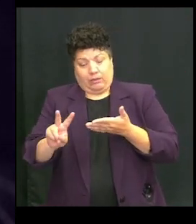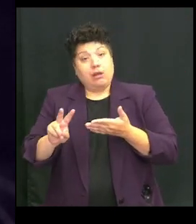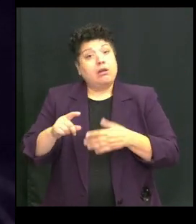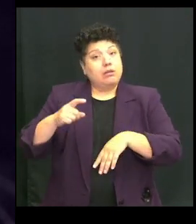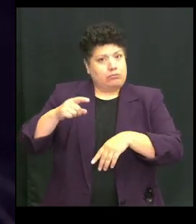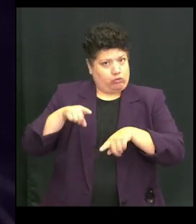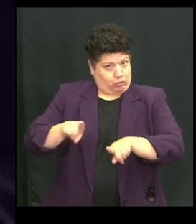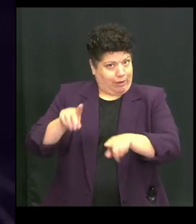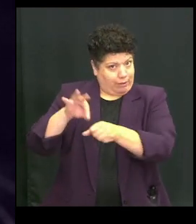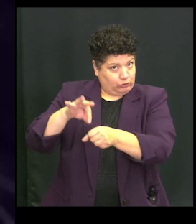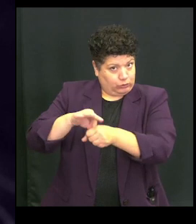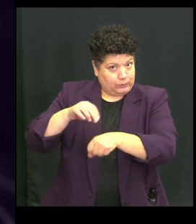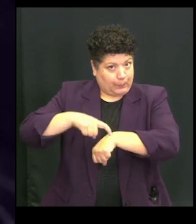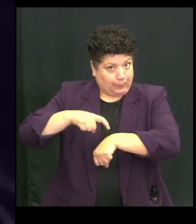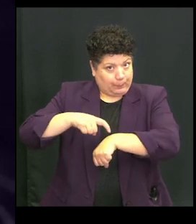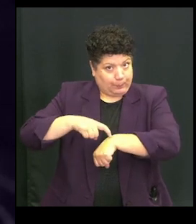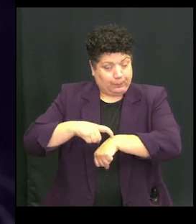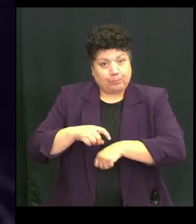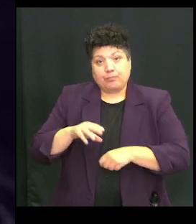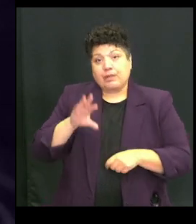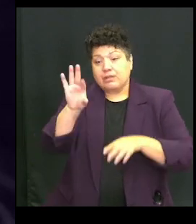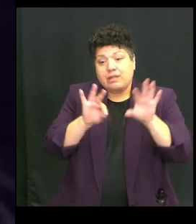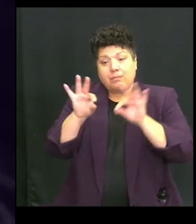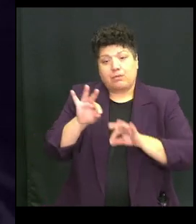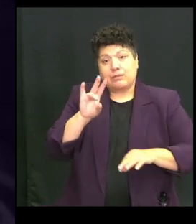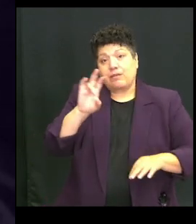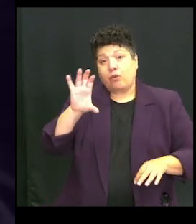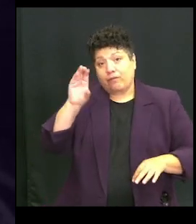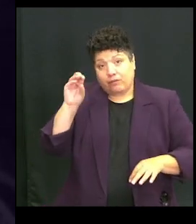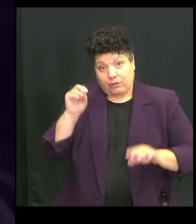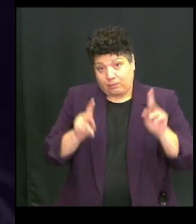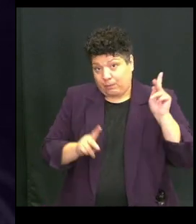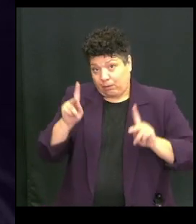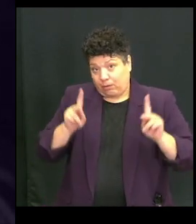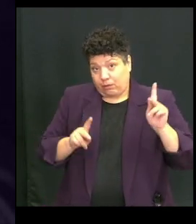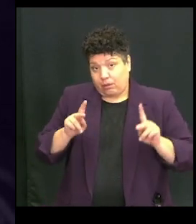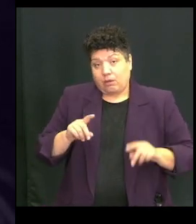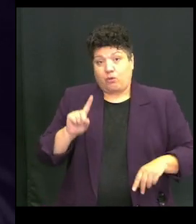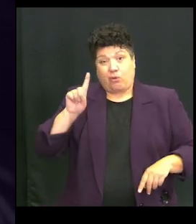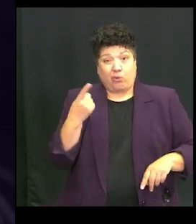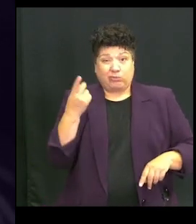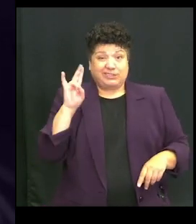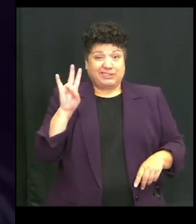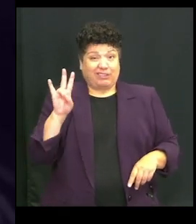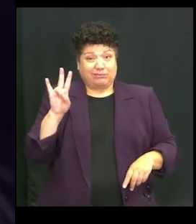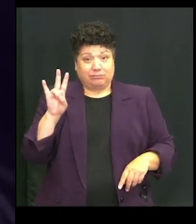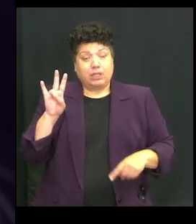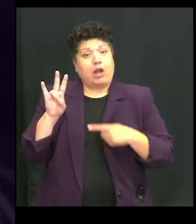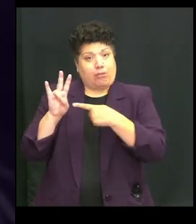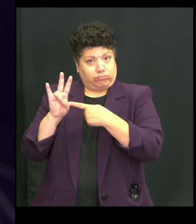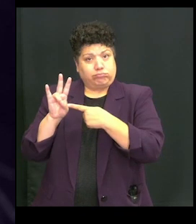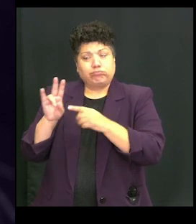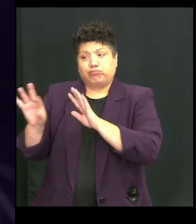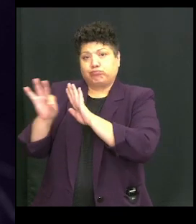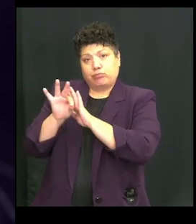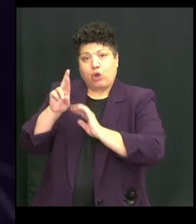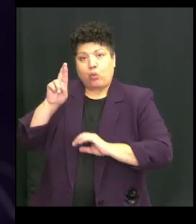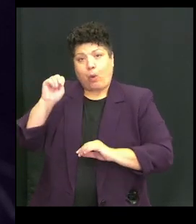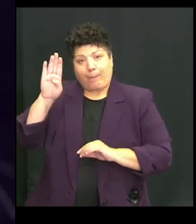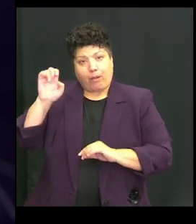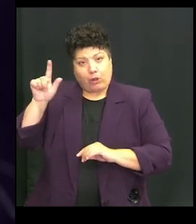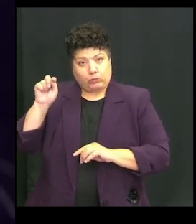And in that sample of about 750 people, only seven people visited Rebel News at any point over two weeks.